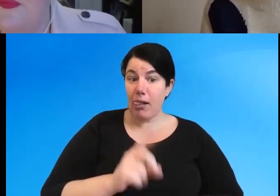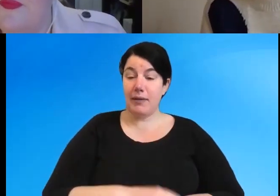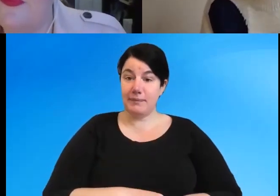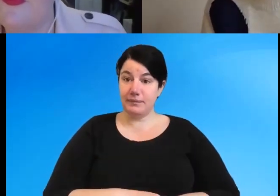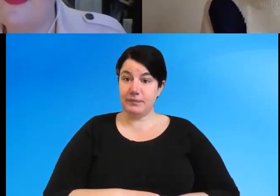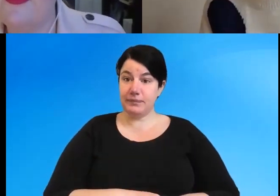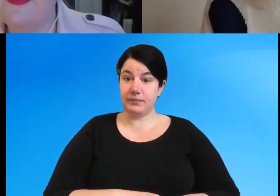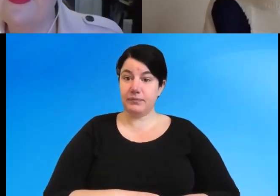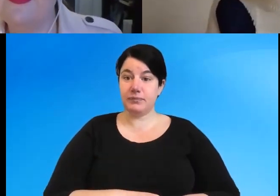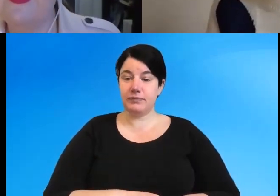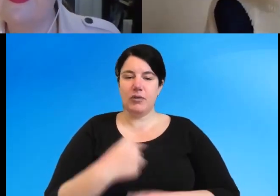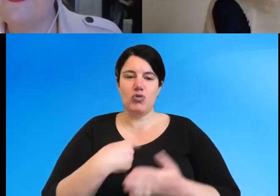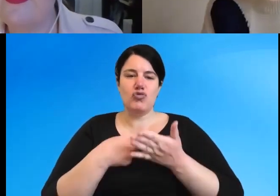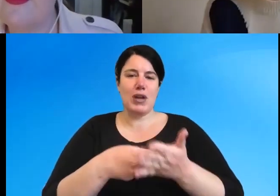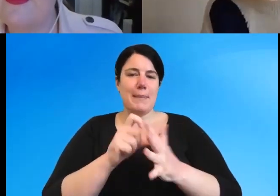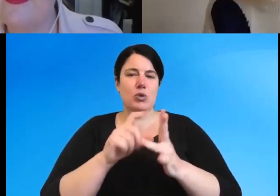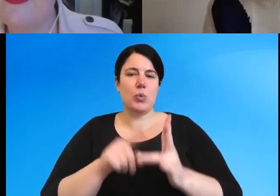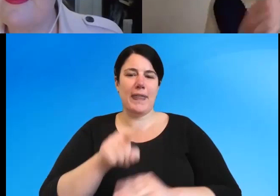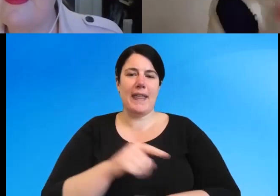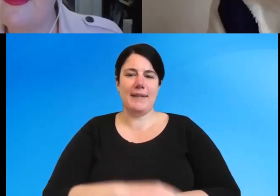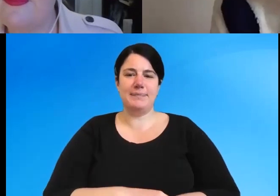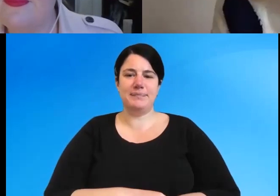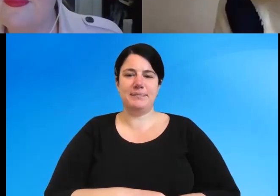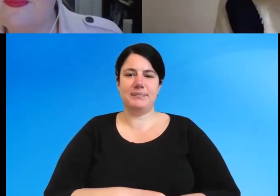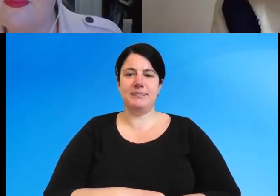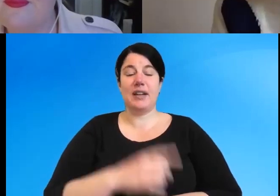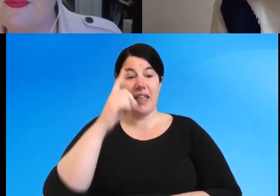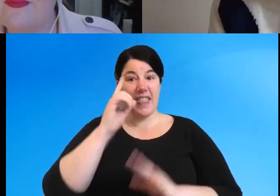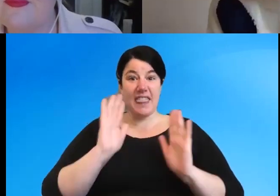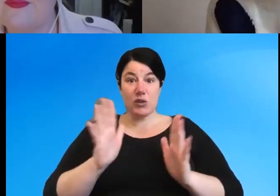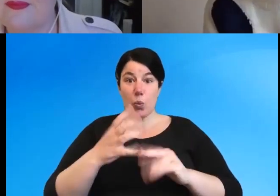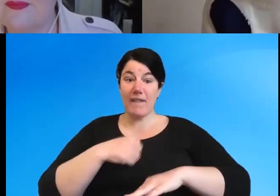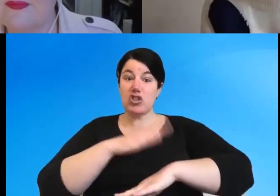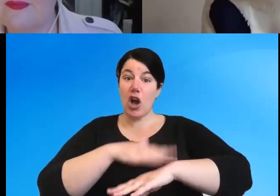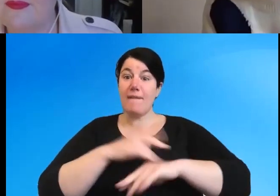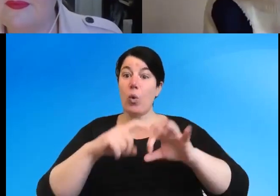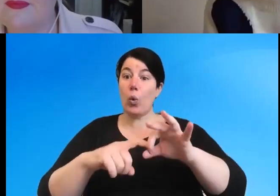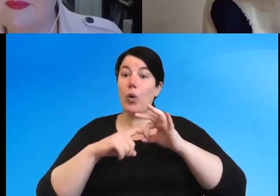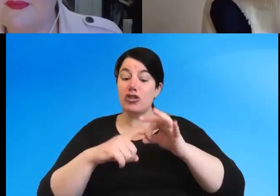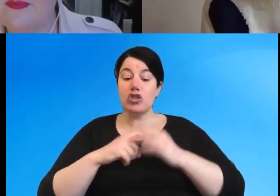Great. Thanks, Elly. I think that may be all we have time for, for the questions today. If we